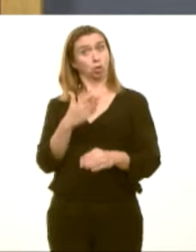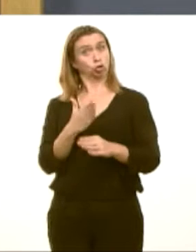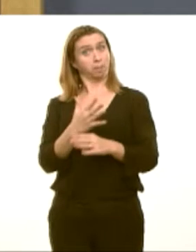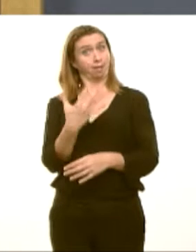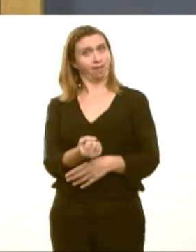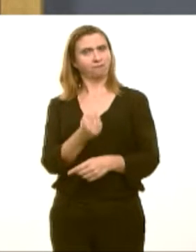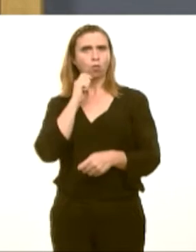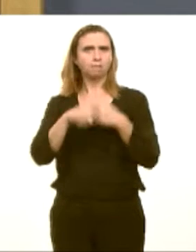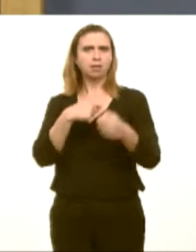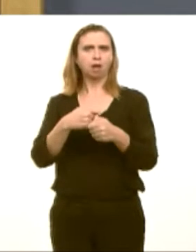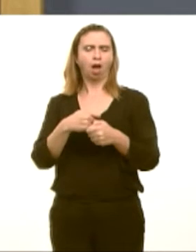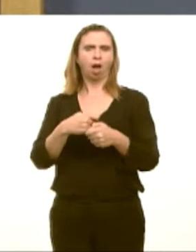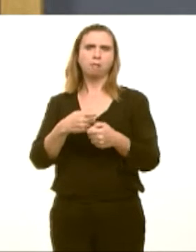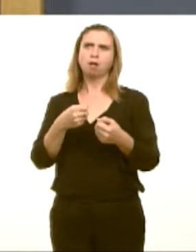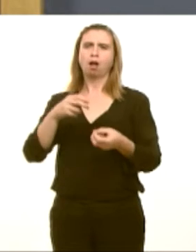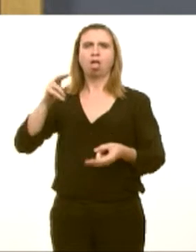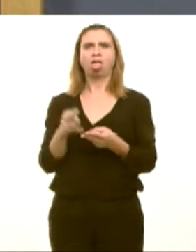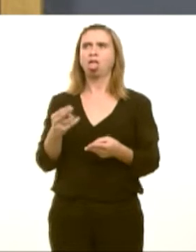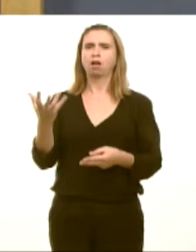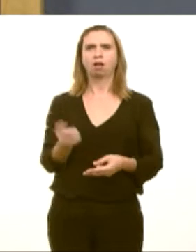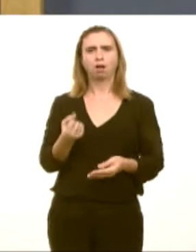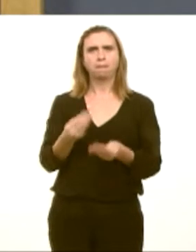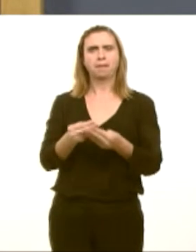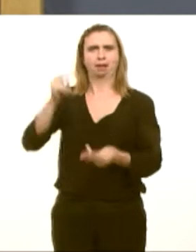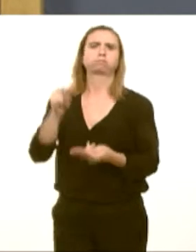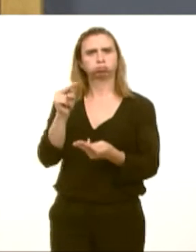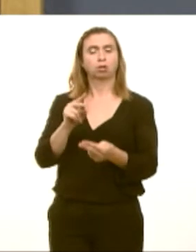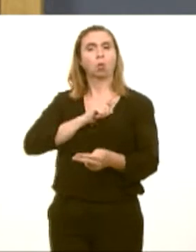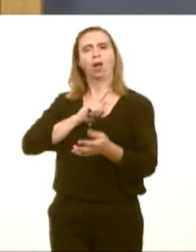out as a result of the proposed changes to the tax credit system.